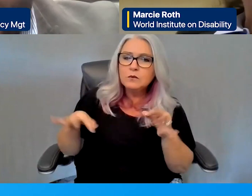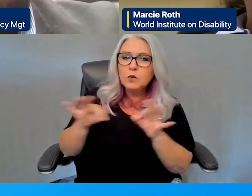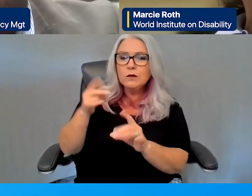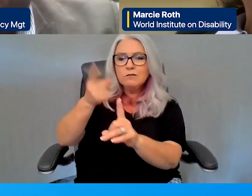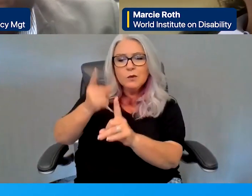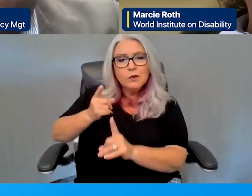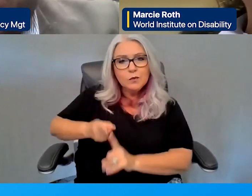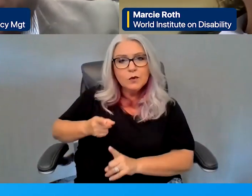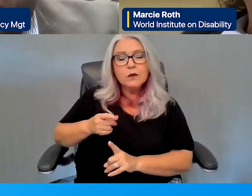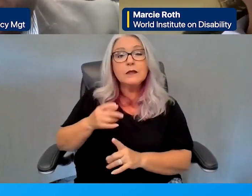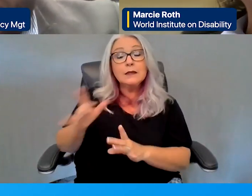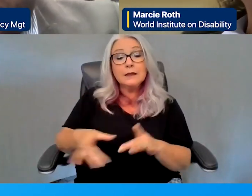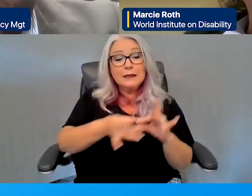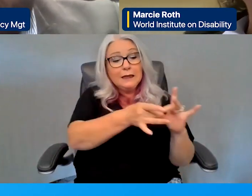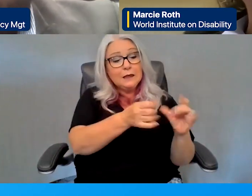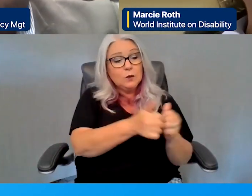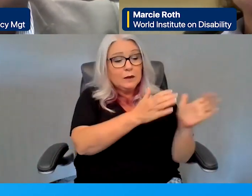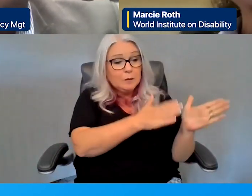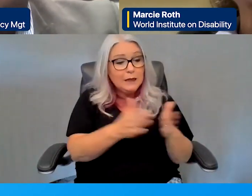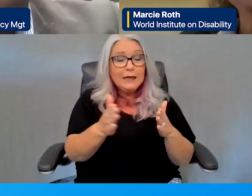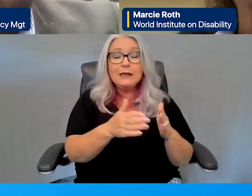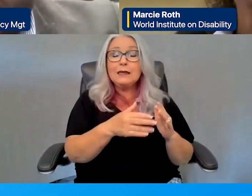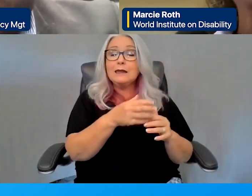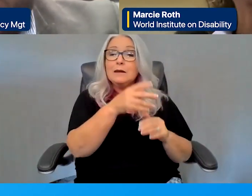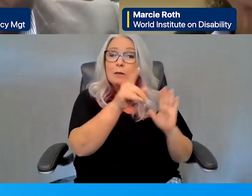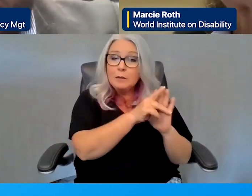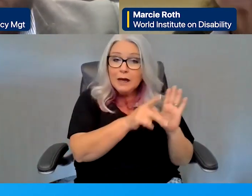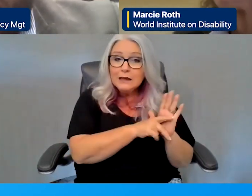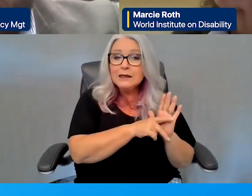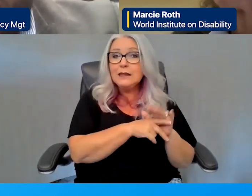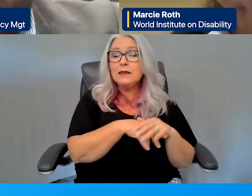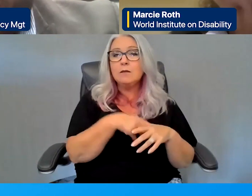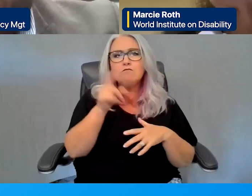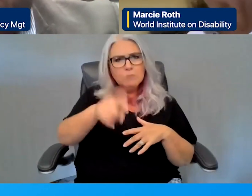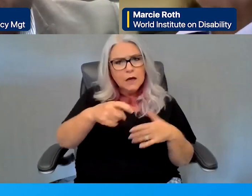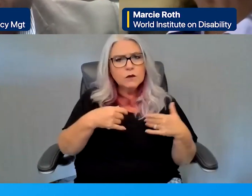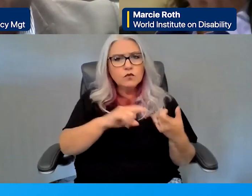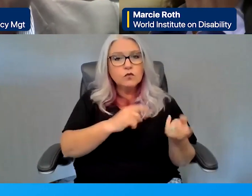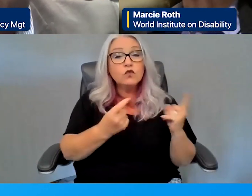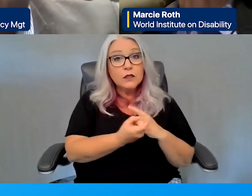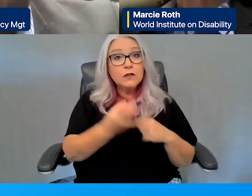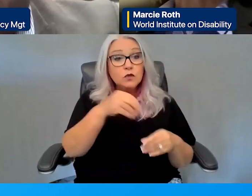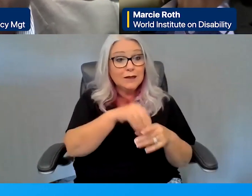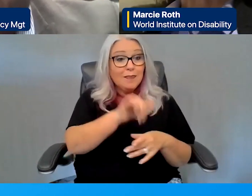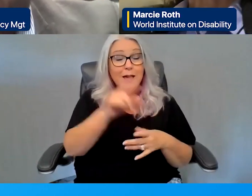related to planning and policy that needs to be changed within the disaster space. One area